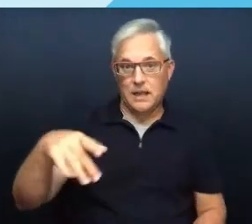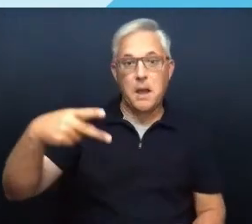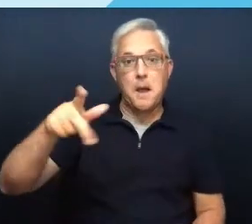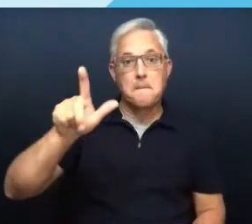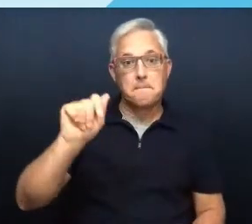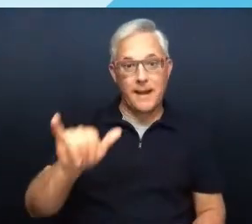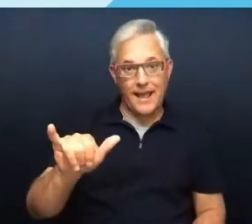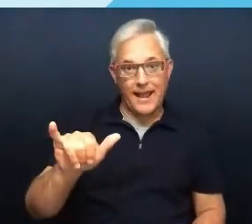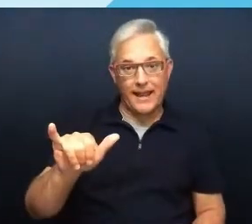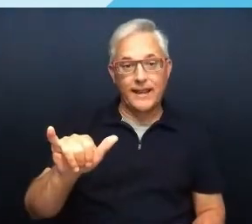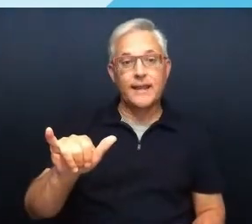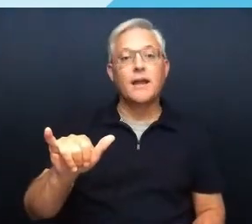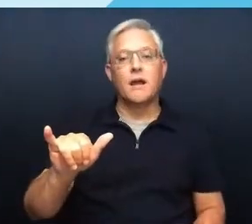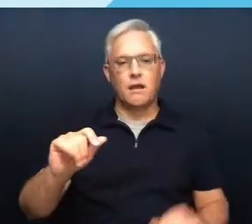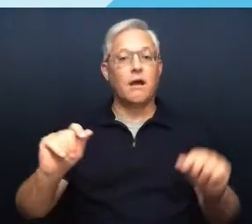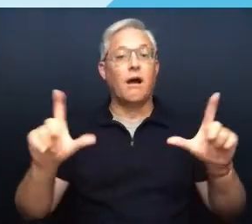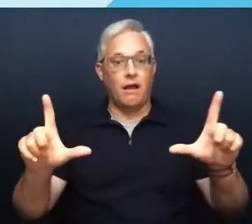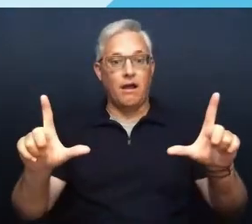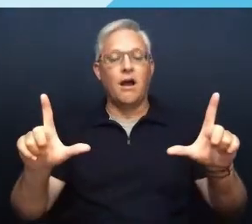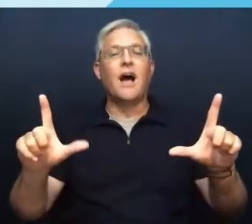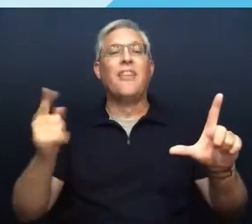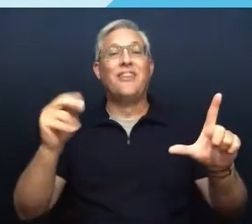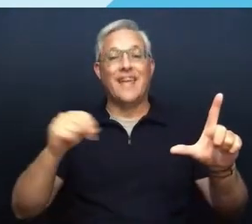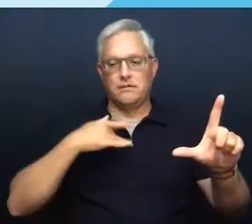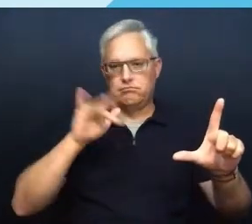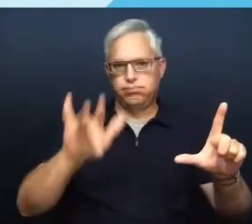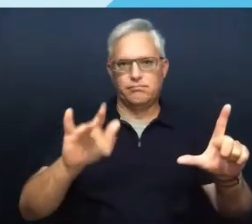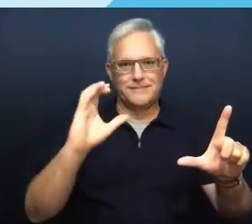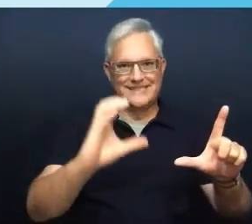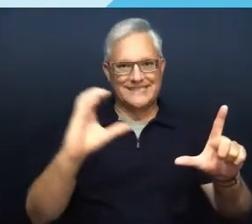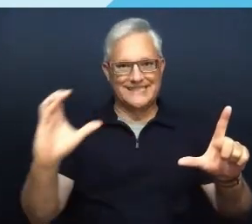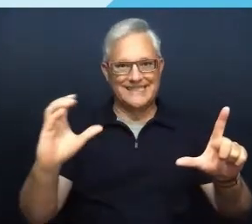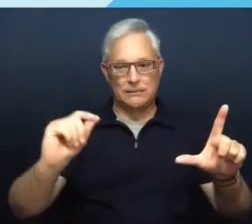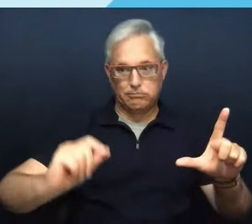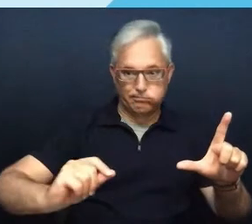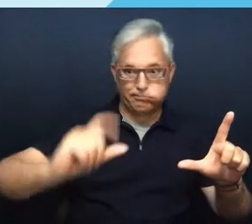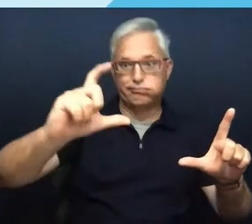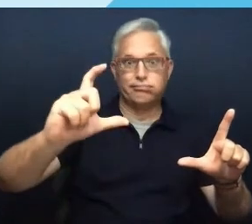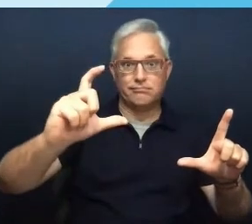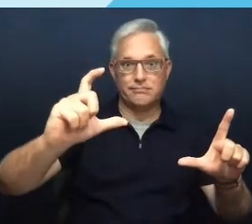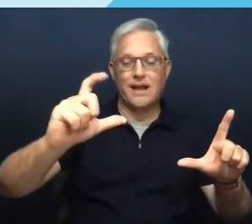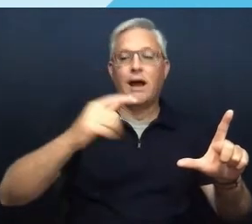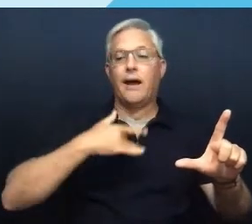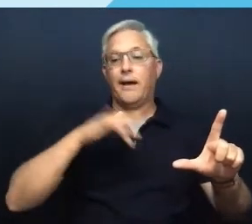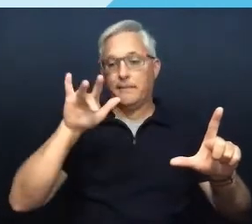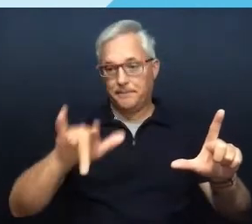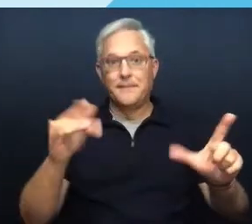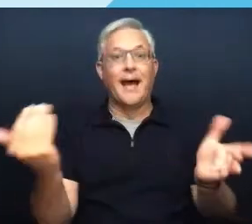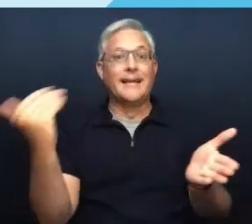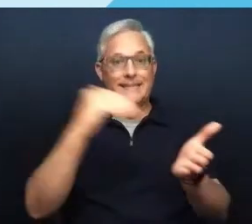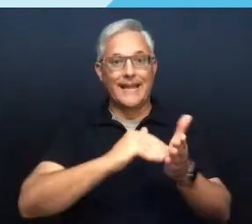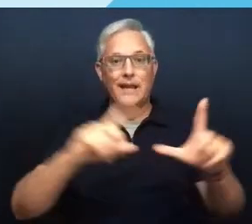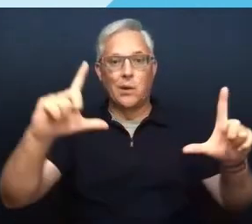And then when it started, I had to click the closed caption button to hide that overlay so I could actually see the captioning,